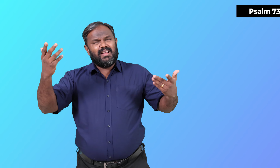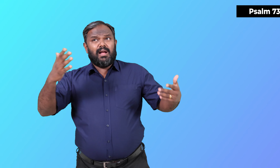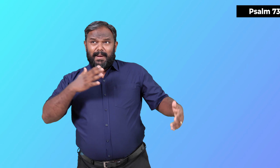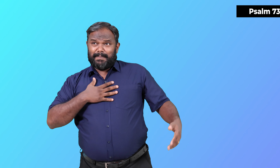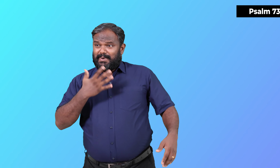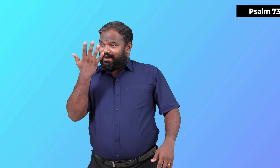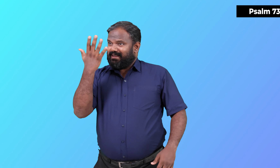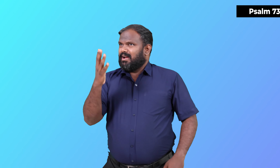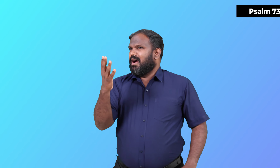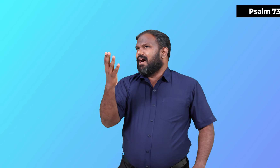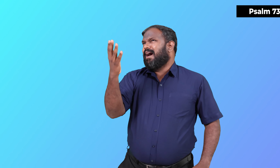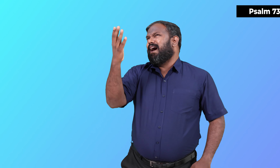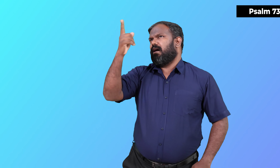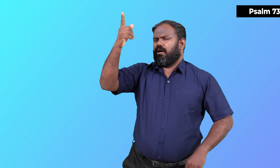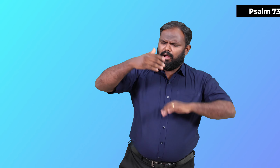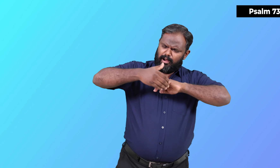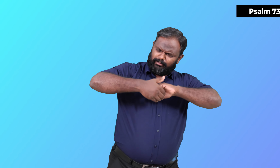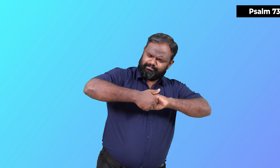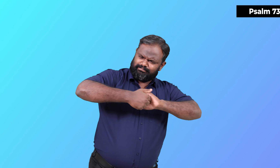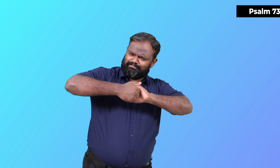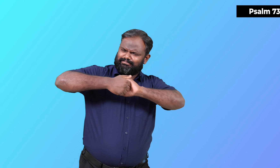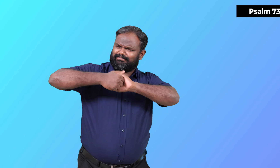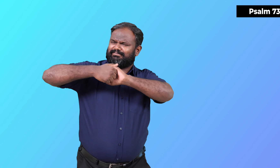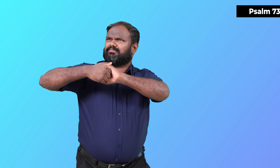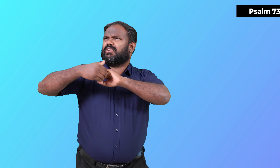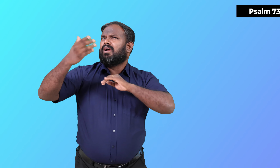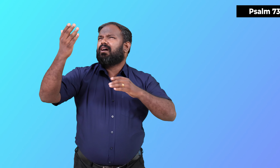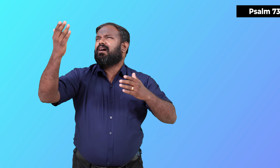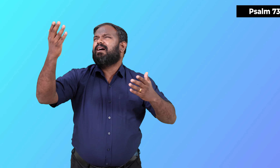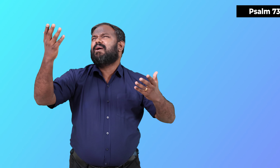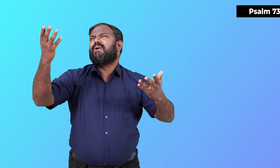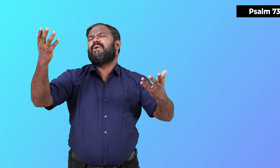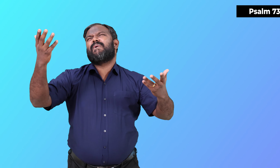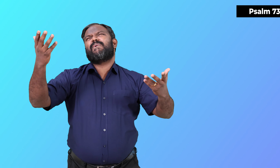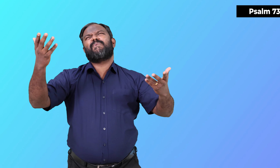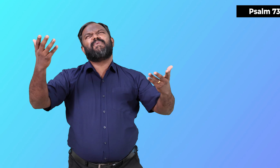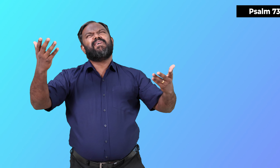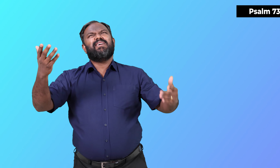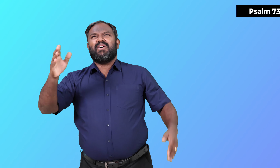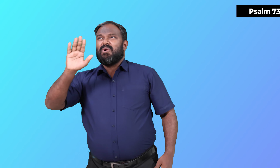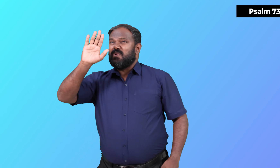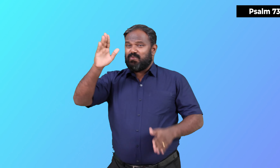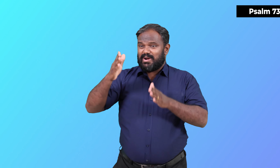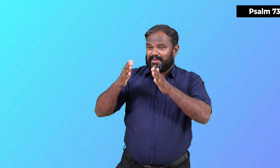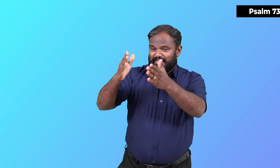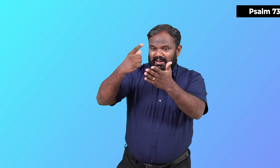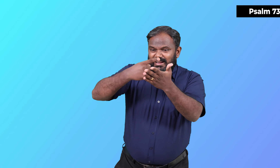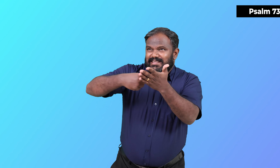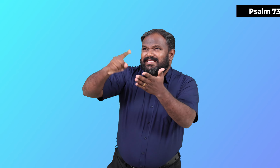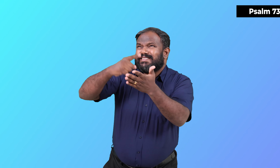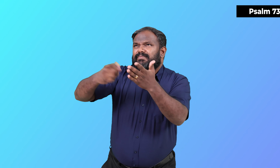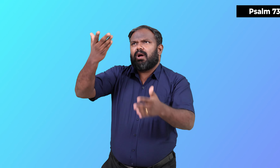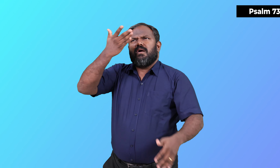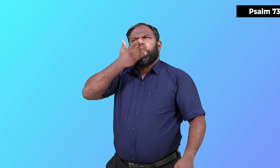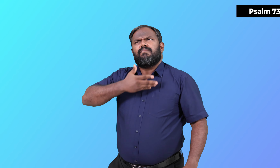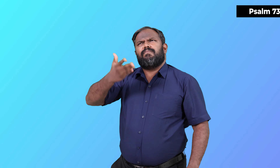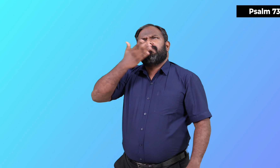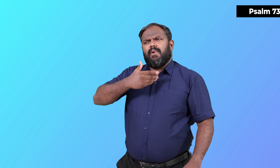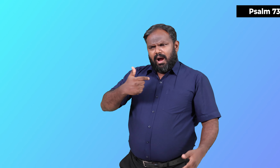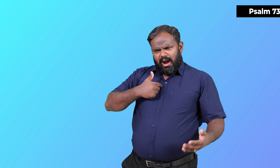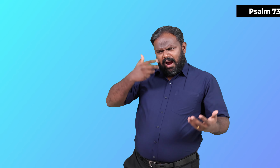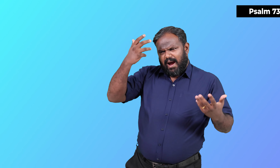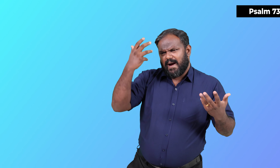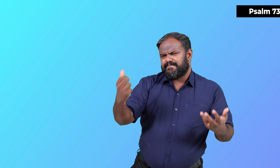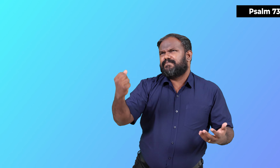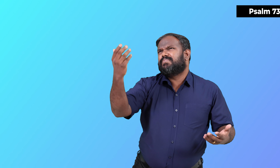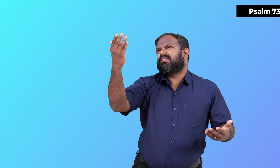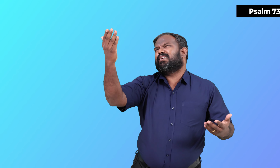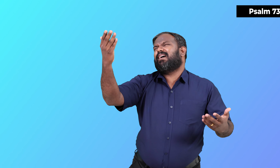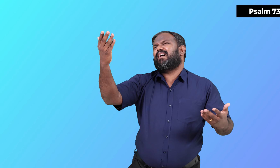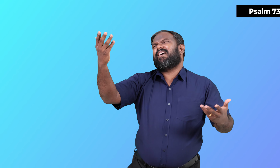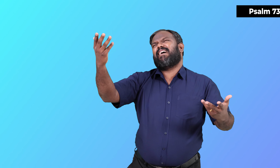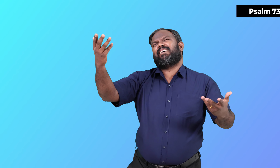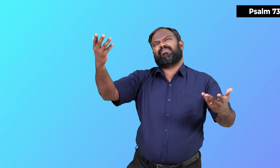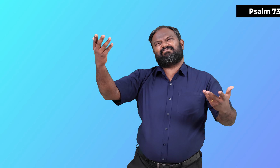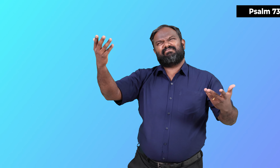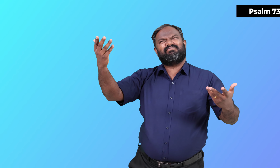But I am always with you; you hold my hand.